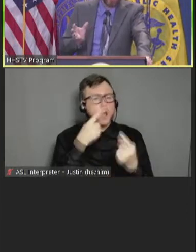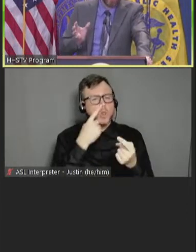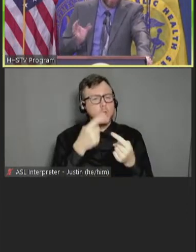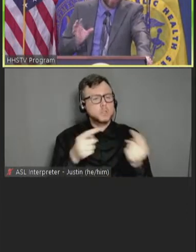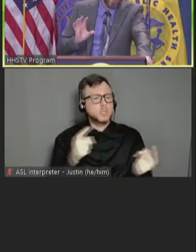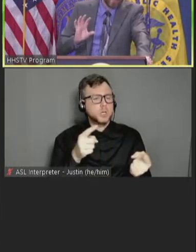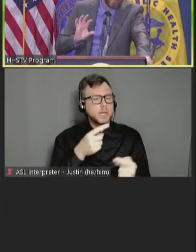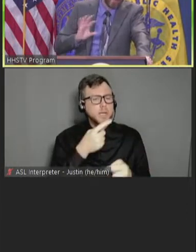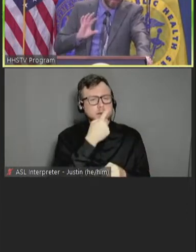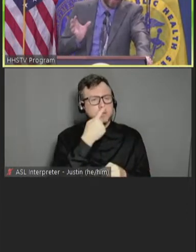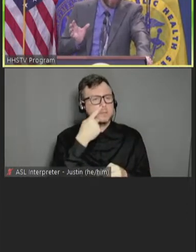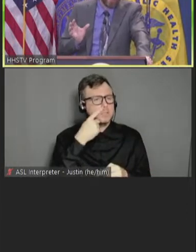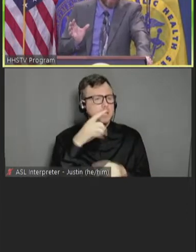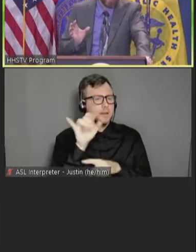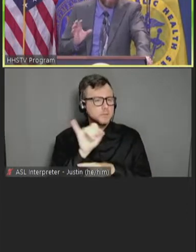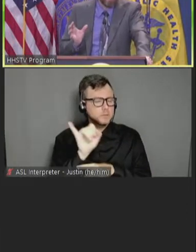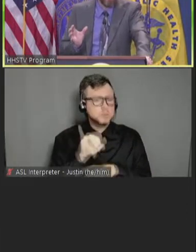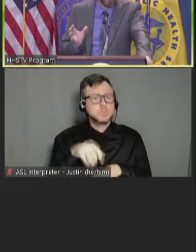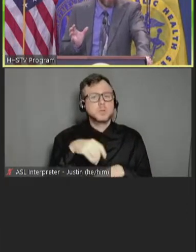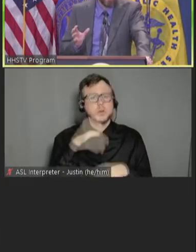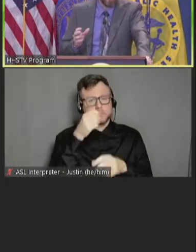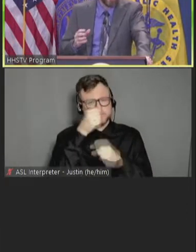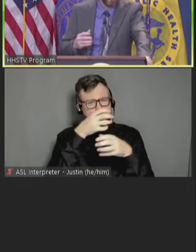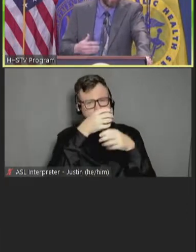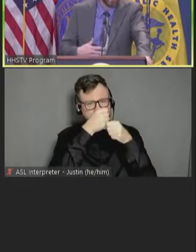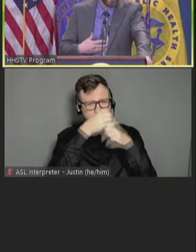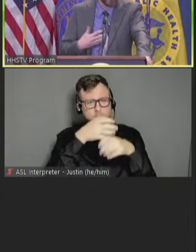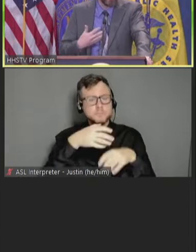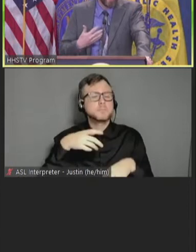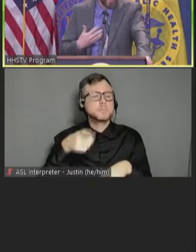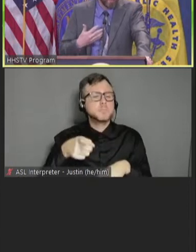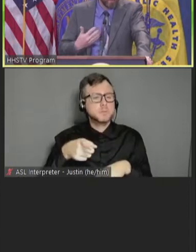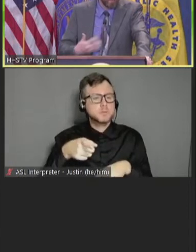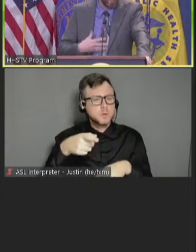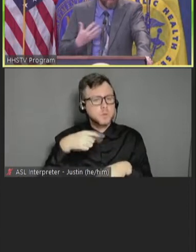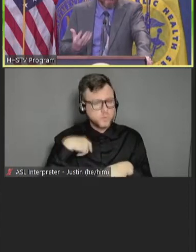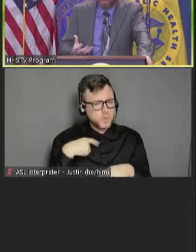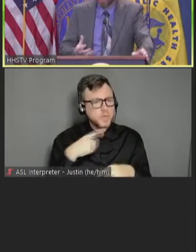interesting about the allergic portfolio is the information we gained from this allergy